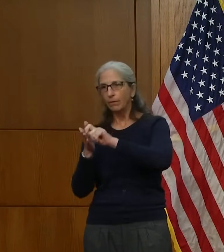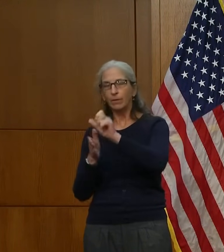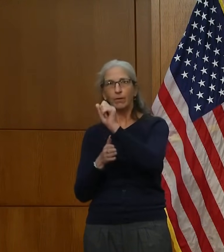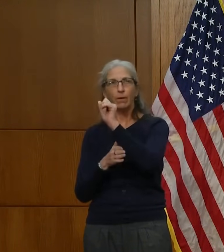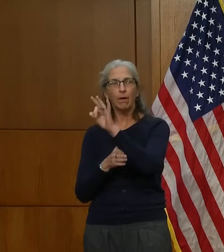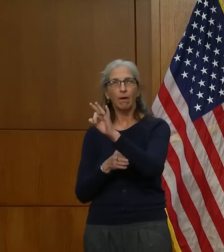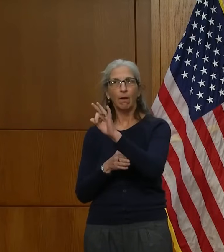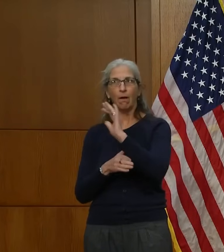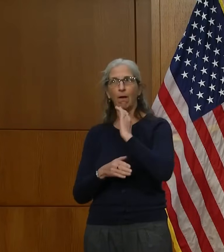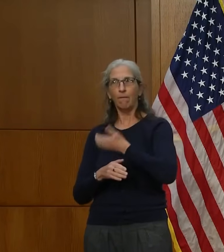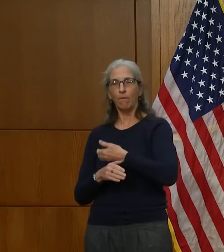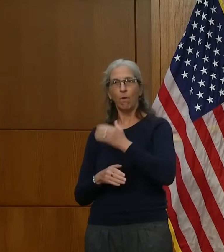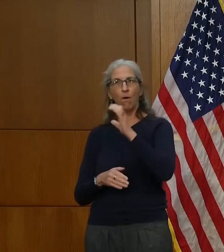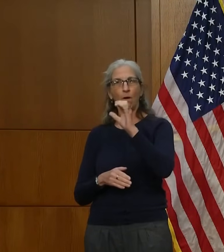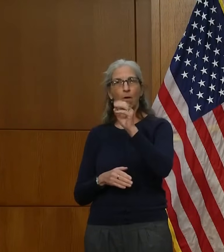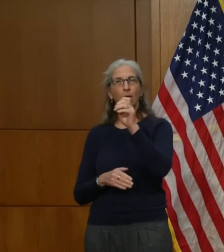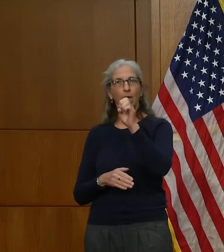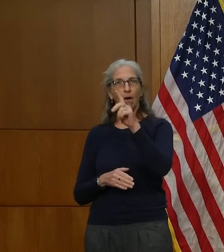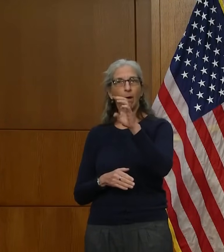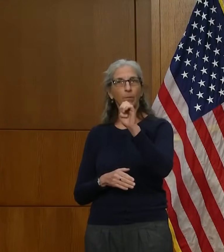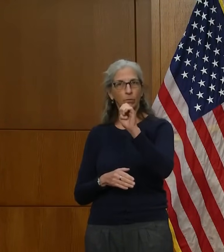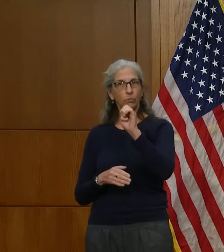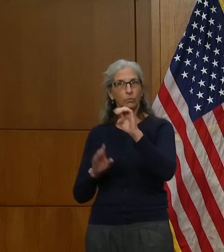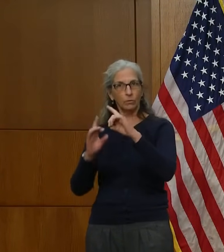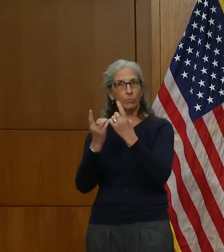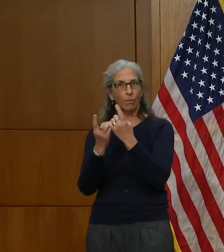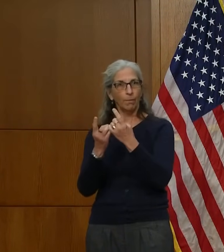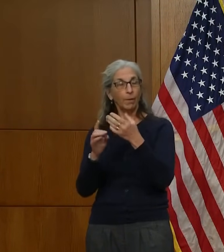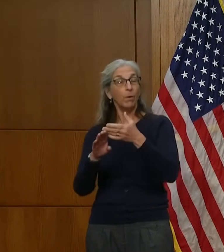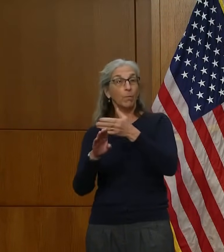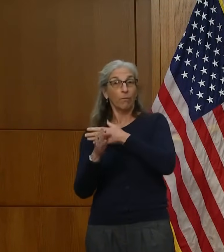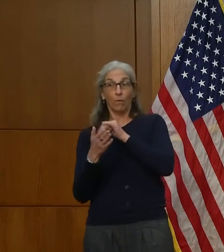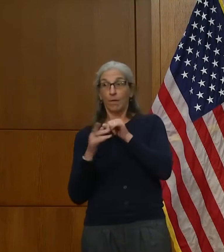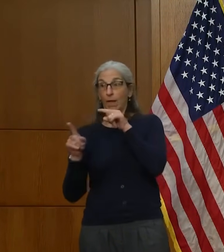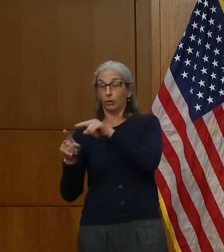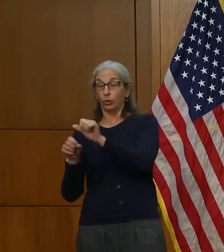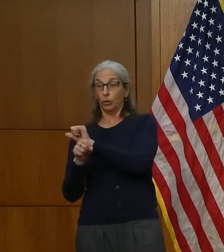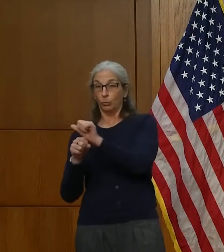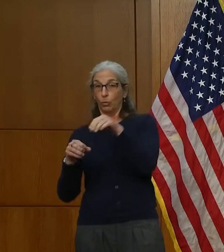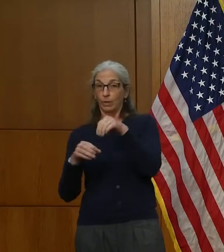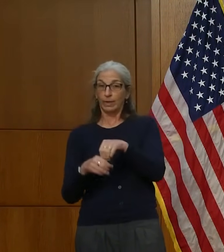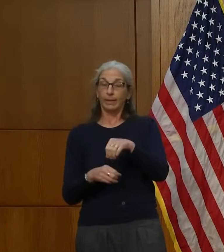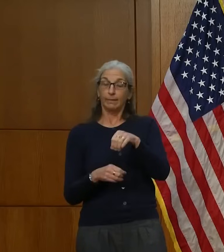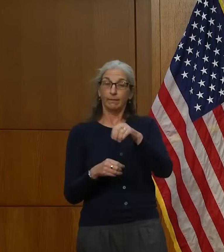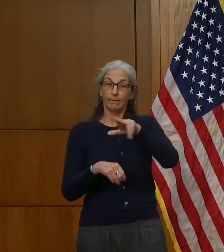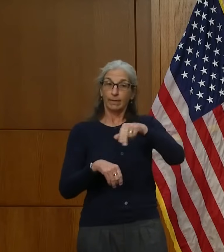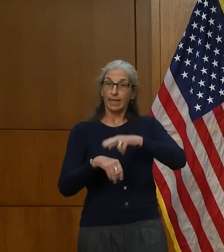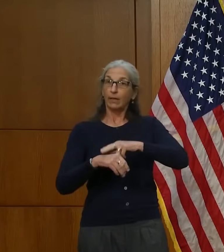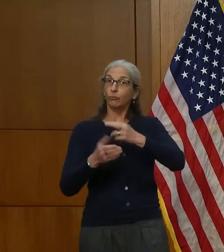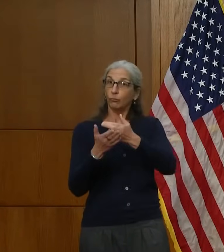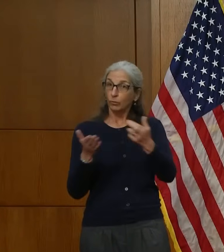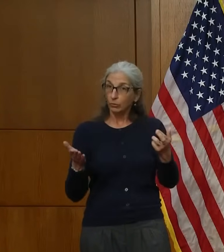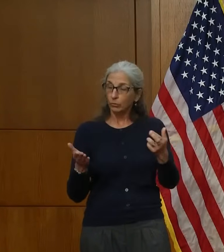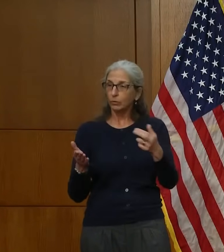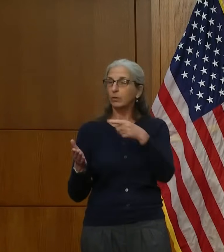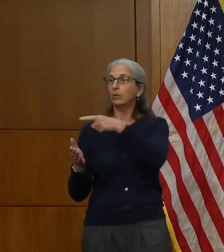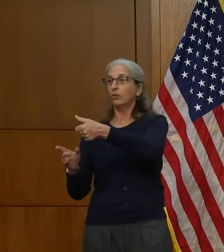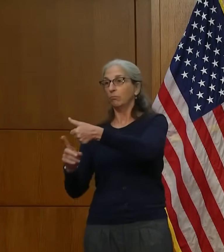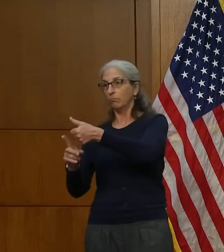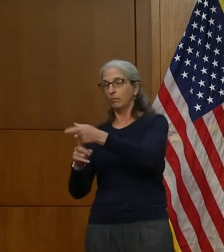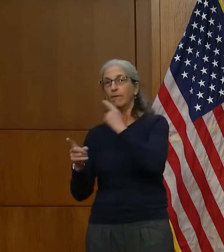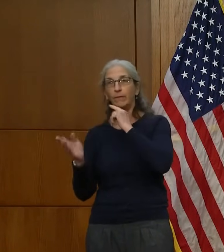ANGELA WAS DEPUTY SECRETARY OF.